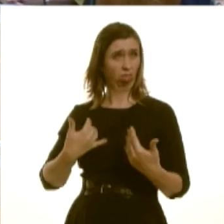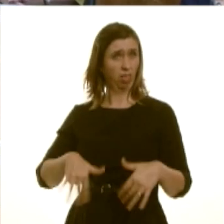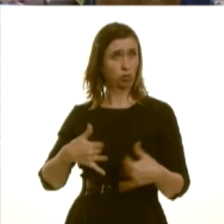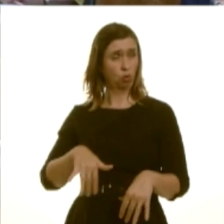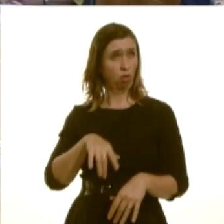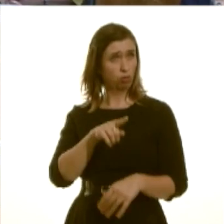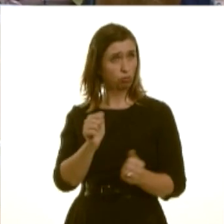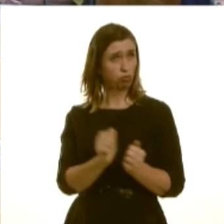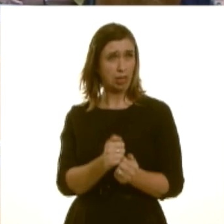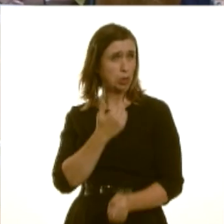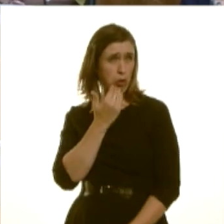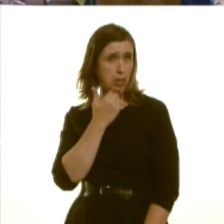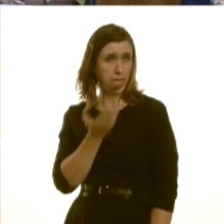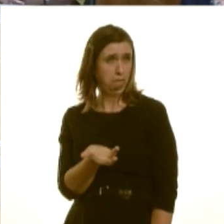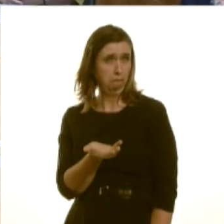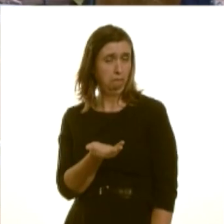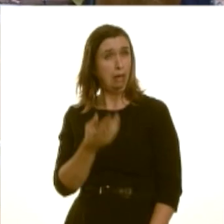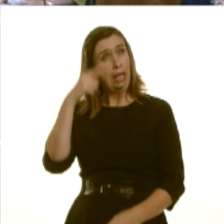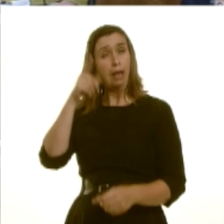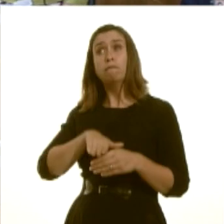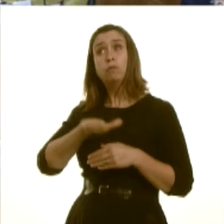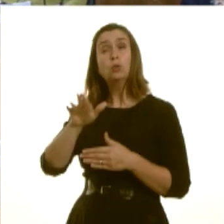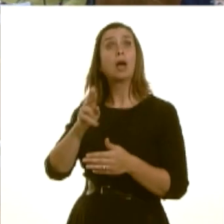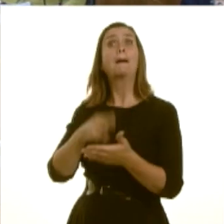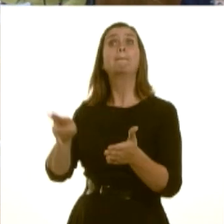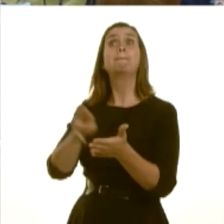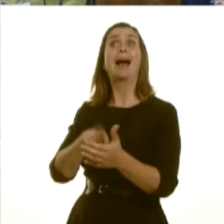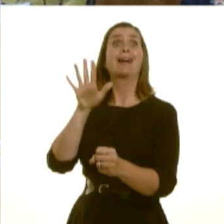assurances that, if a ban does go ahead, it will be introduced as soon as practicable,